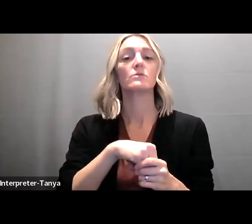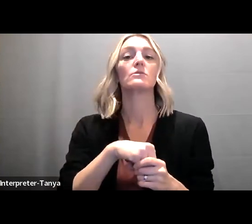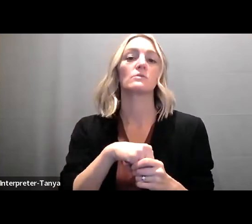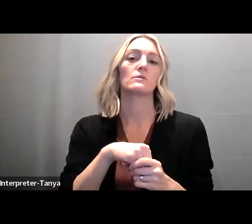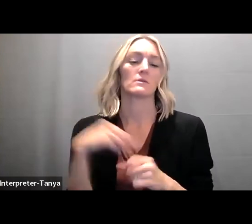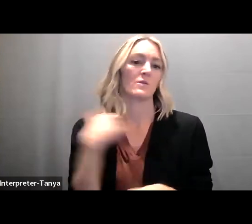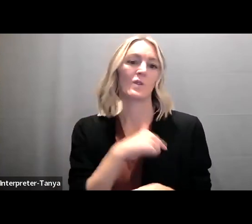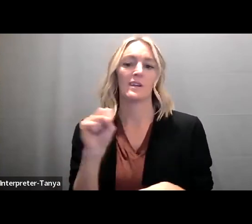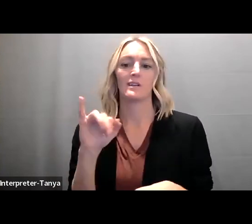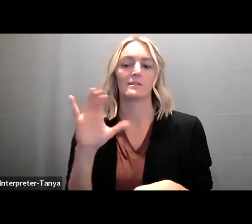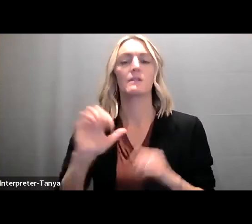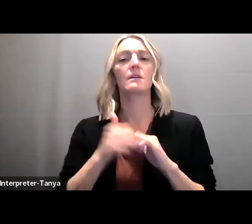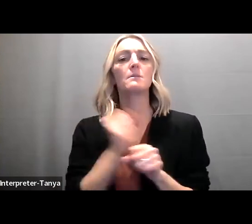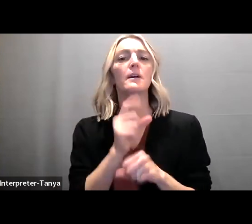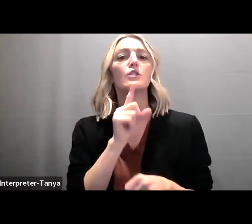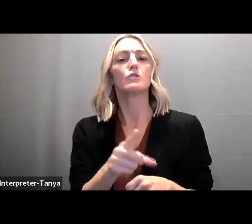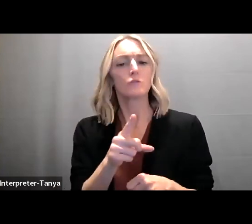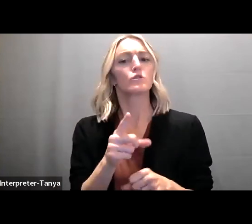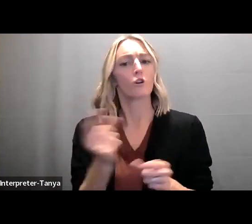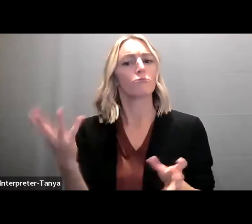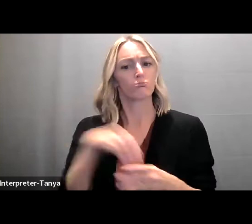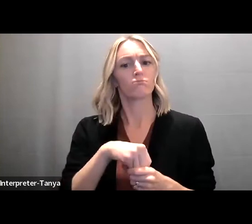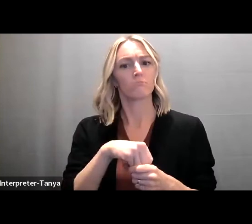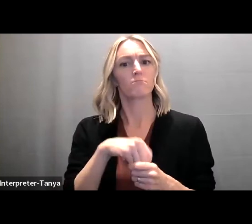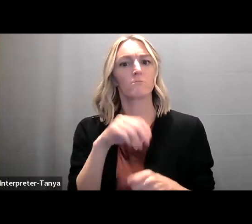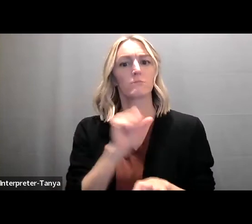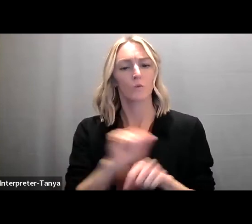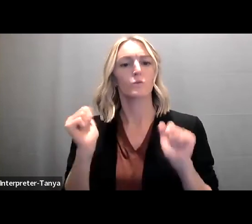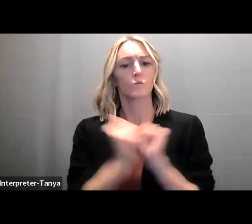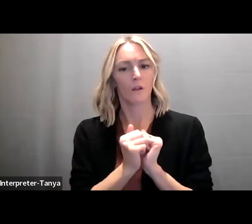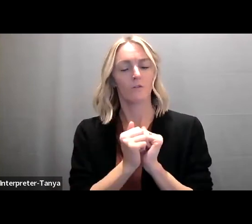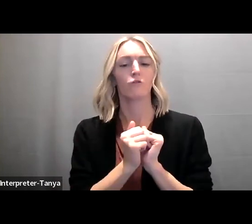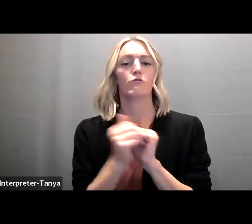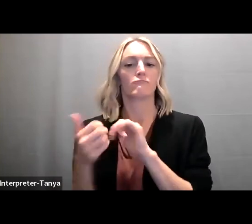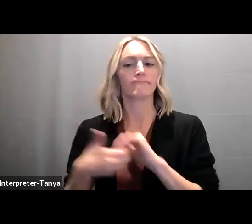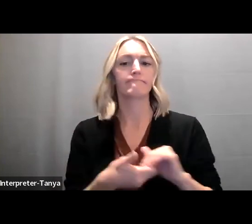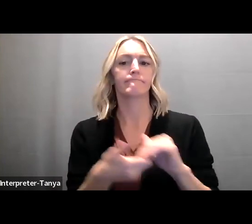make sure we get them pulled into the fold and working together and collaborating with